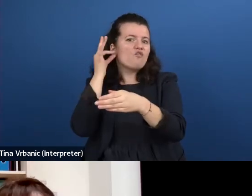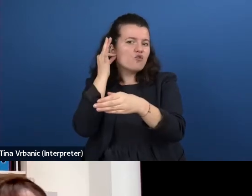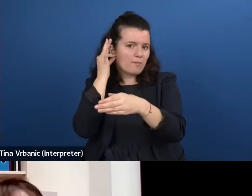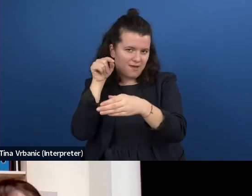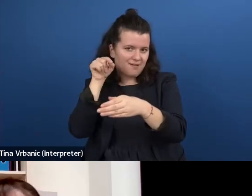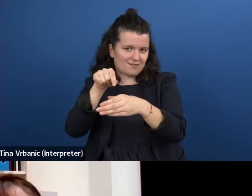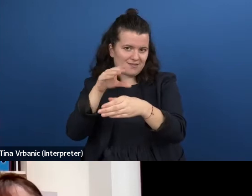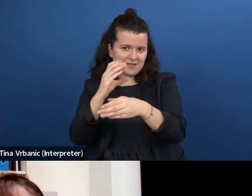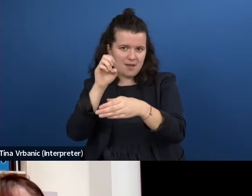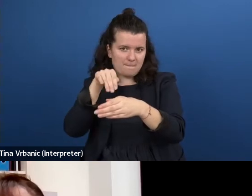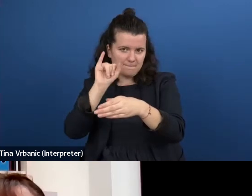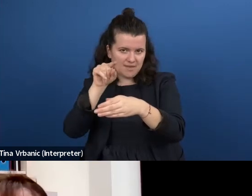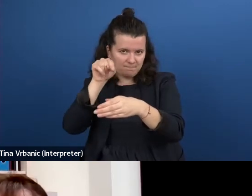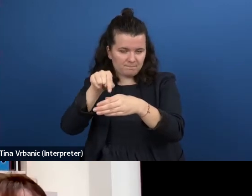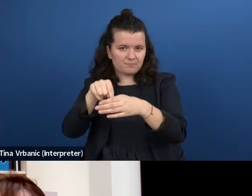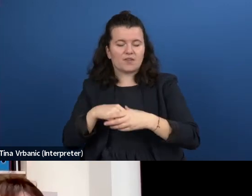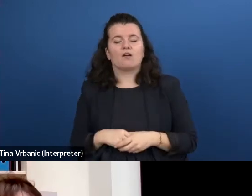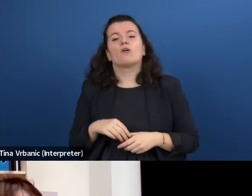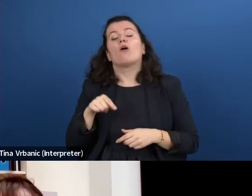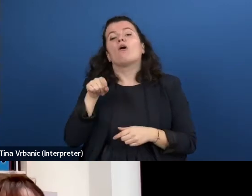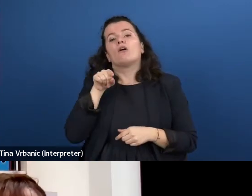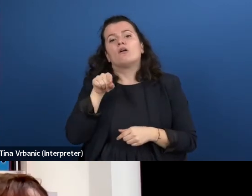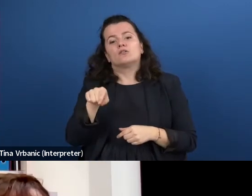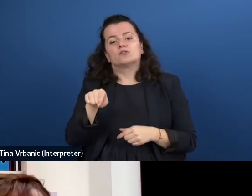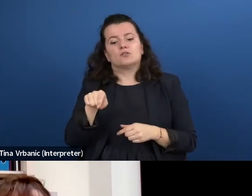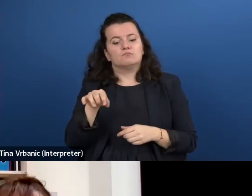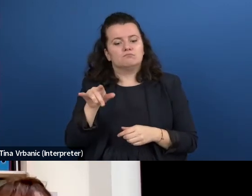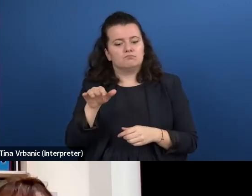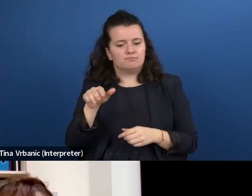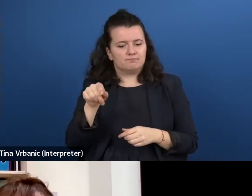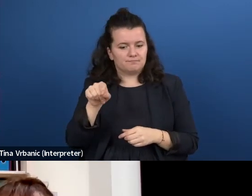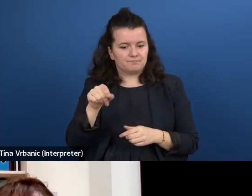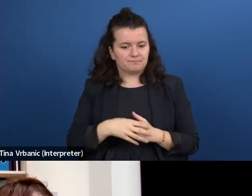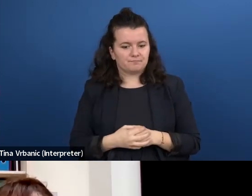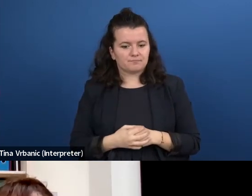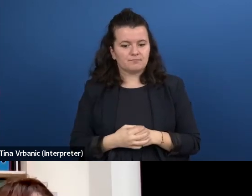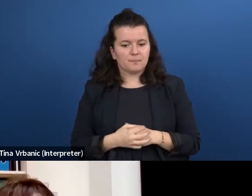which is a public organization depending on the Ministry of Social Affairs